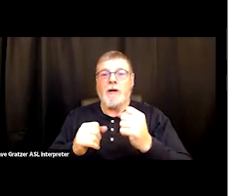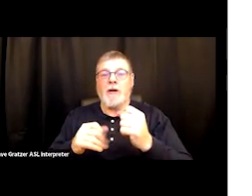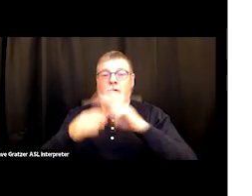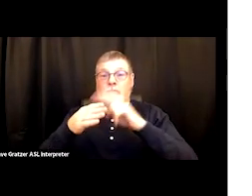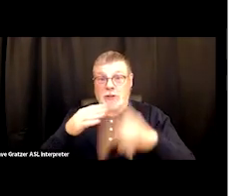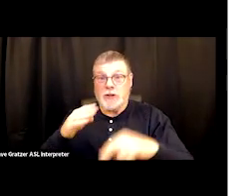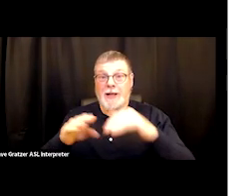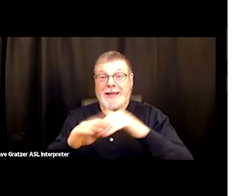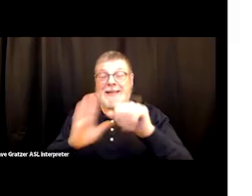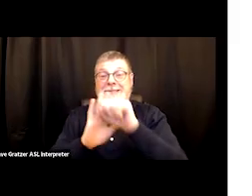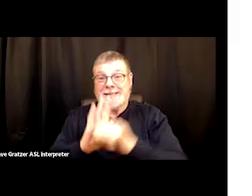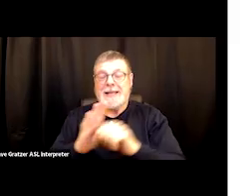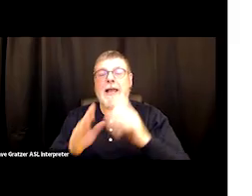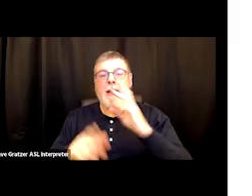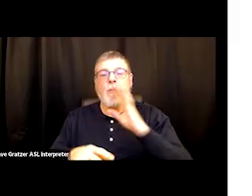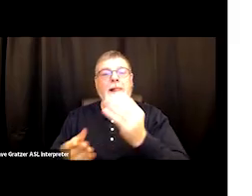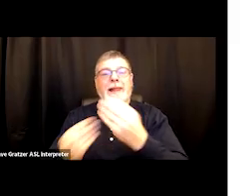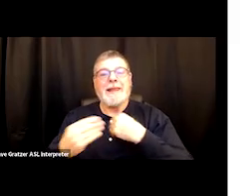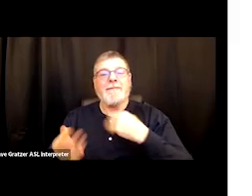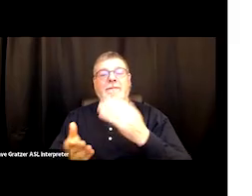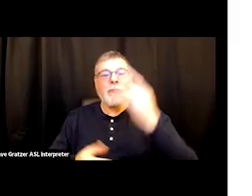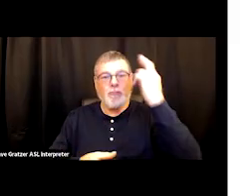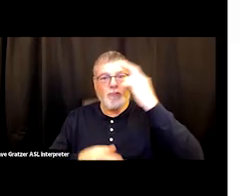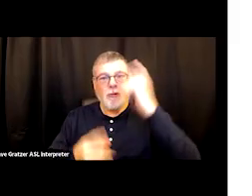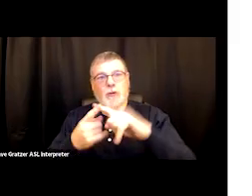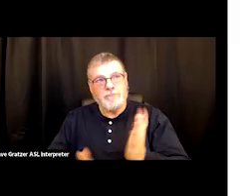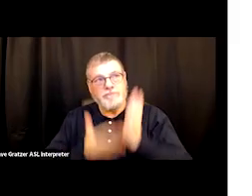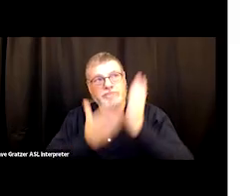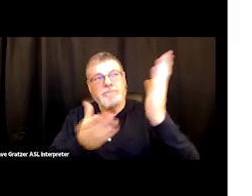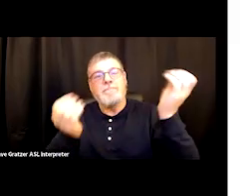it justifies funding for more SOAR initiative.